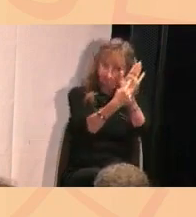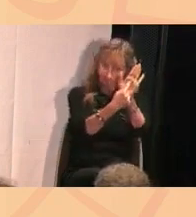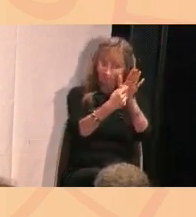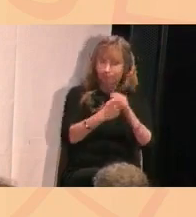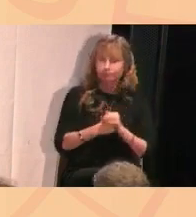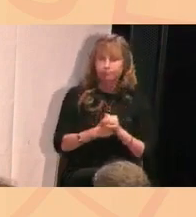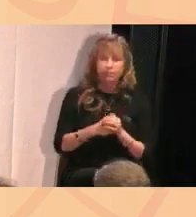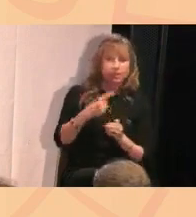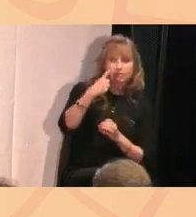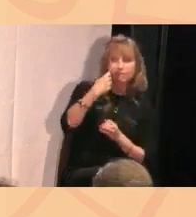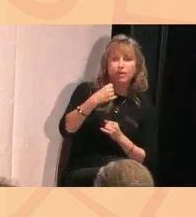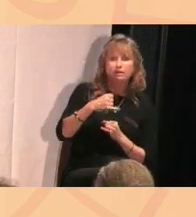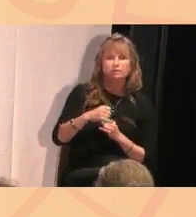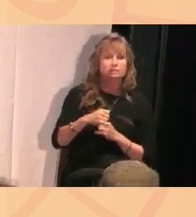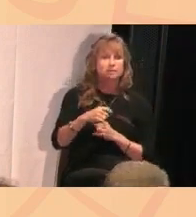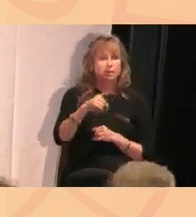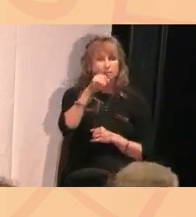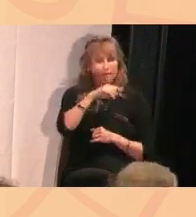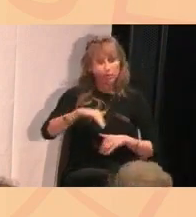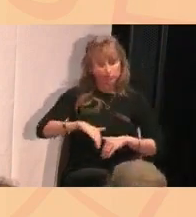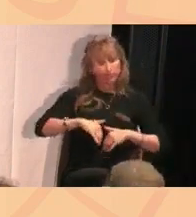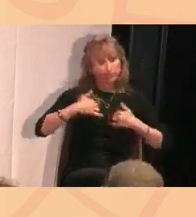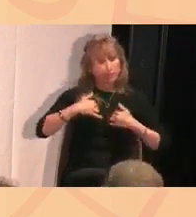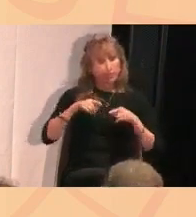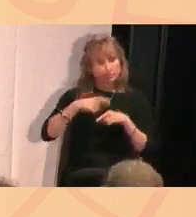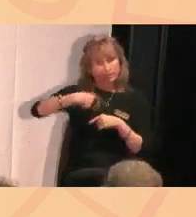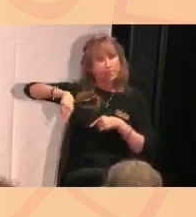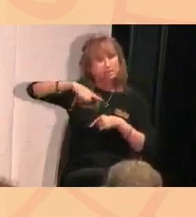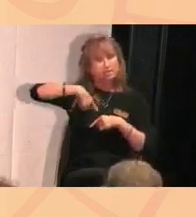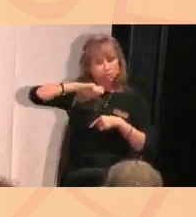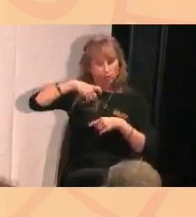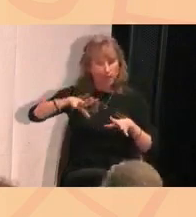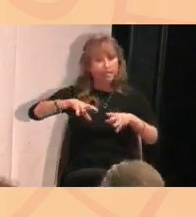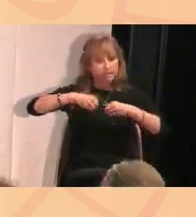But we thought the main thing was to get the statement to happen.